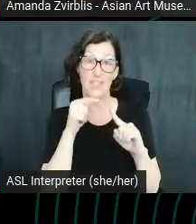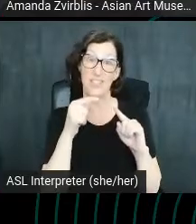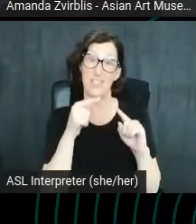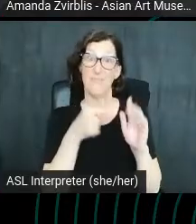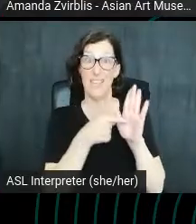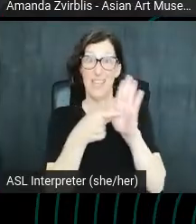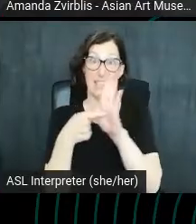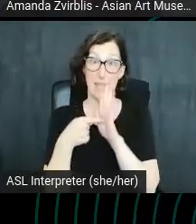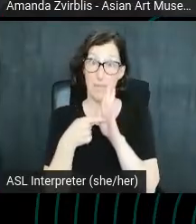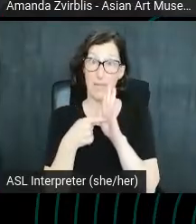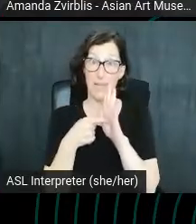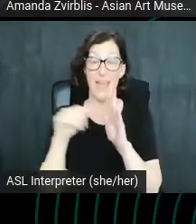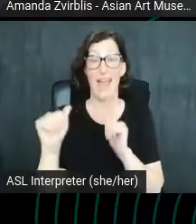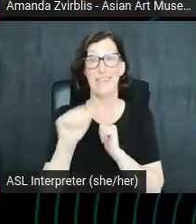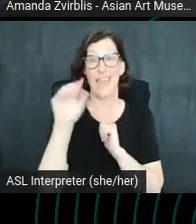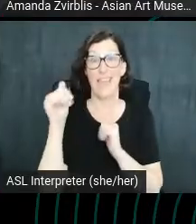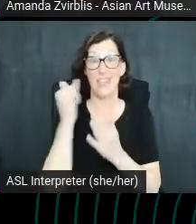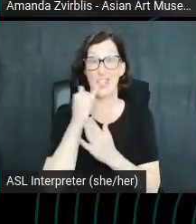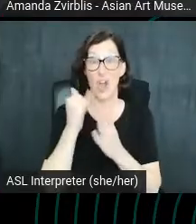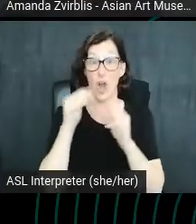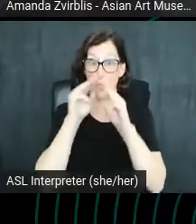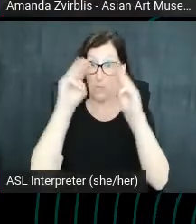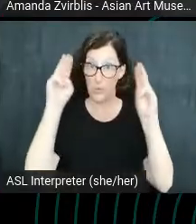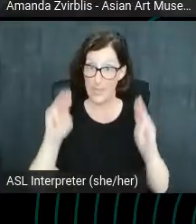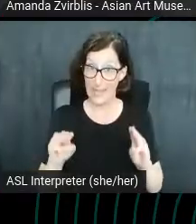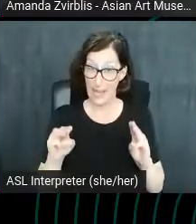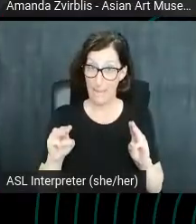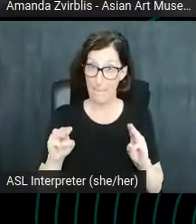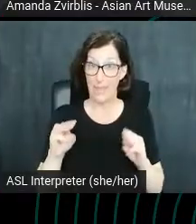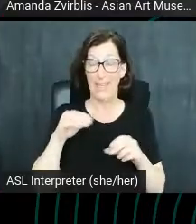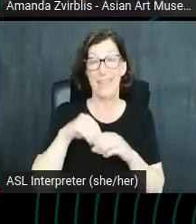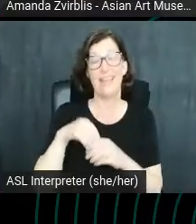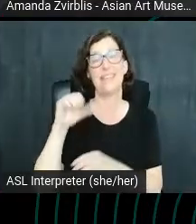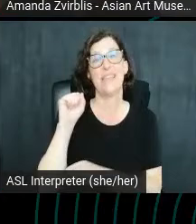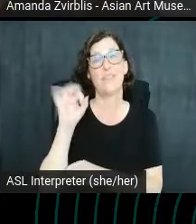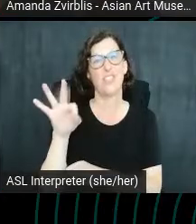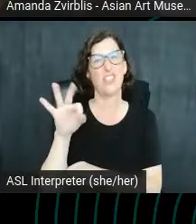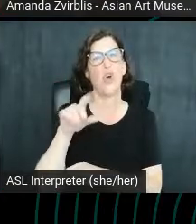I highly recommend you book your tickets to this limited time exhibit.